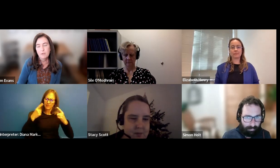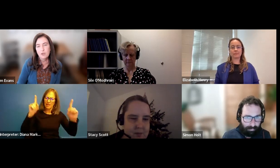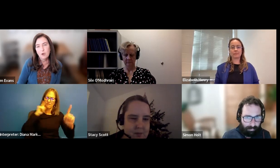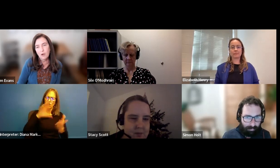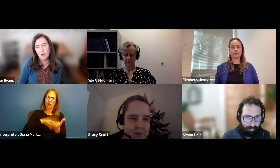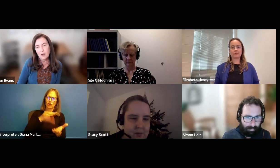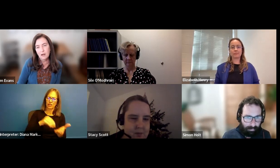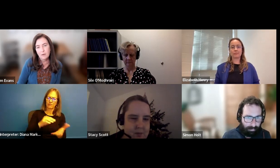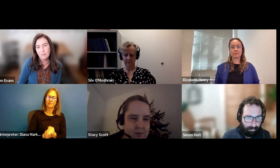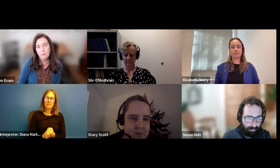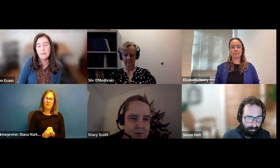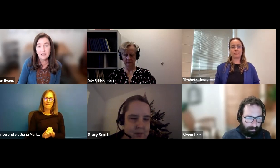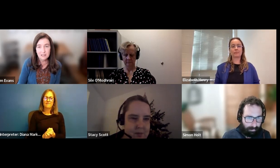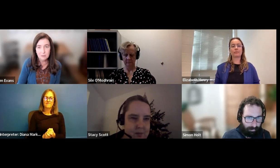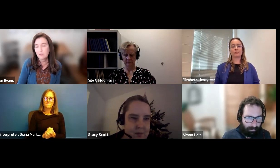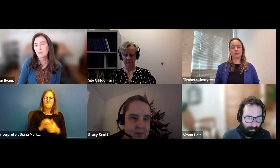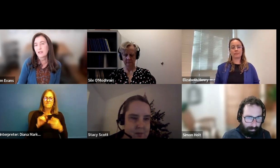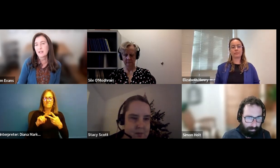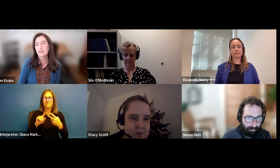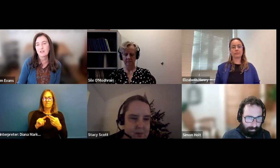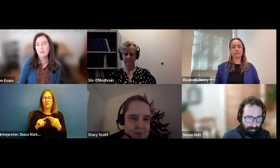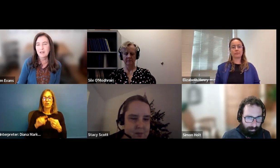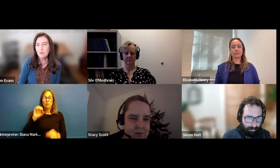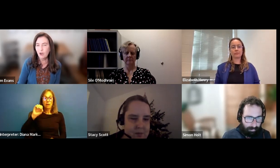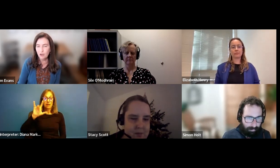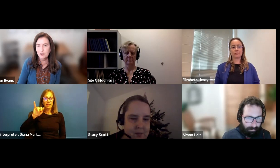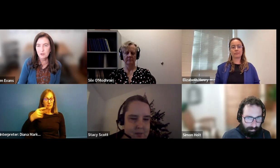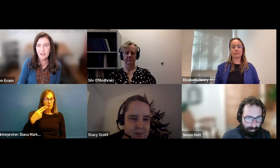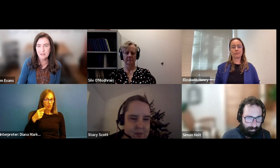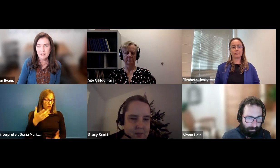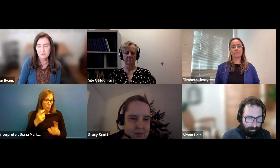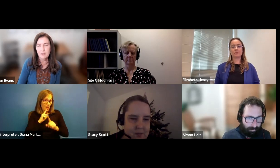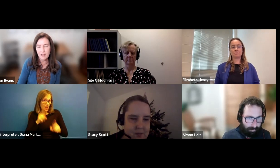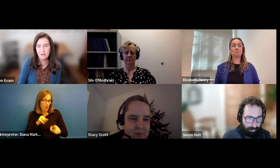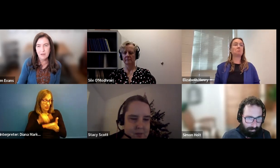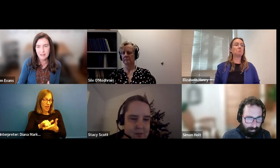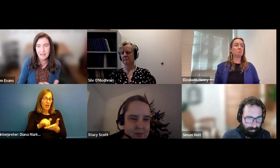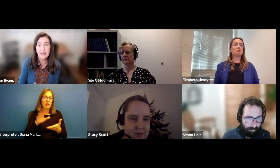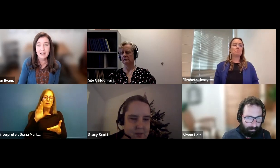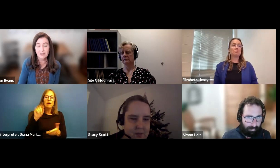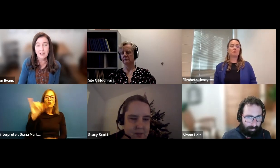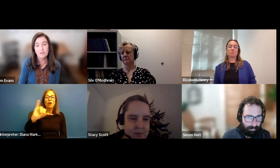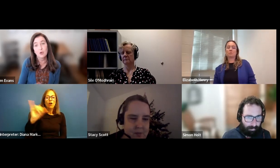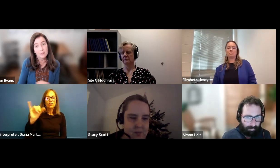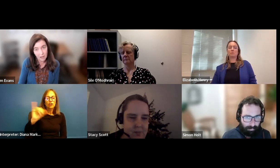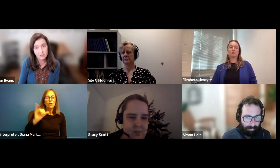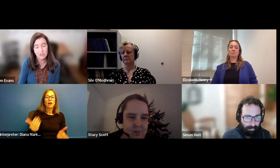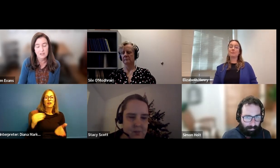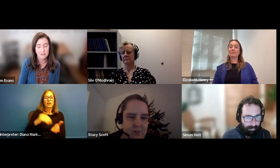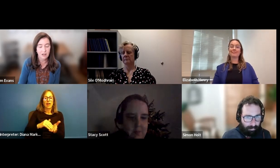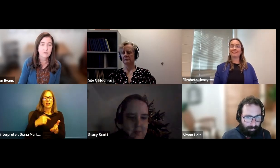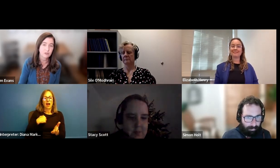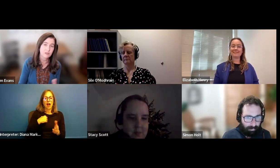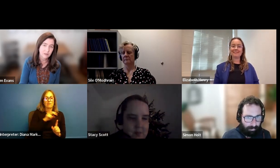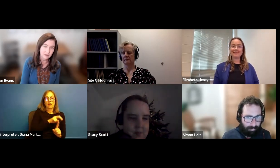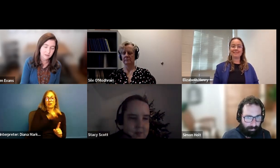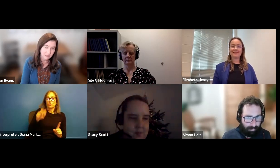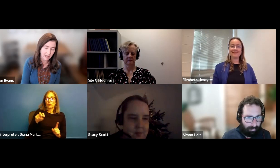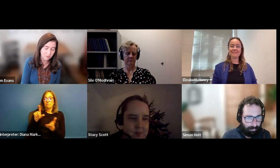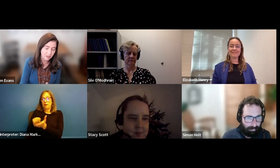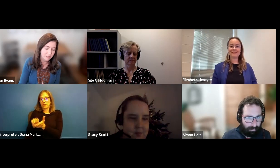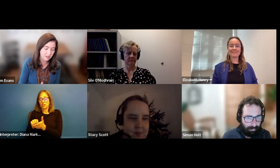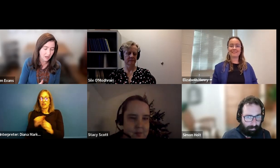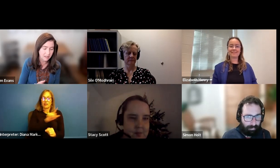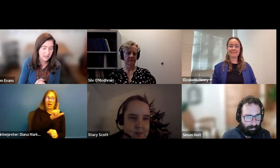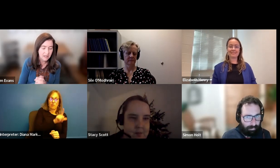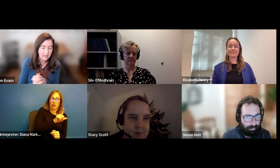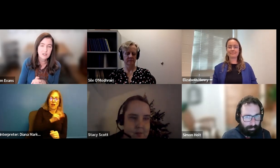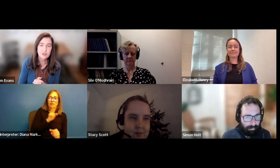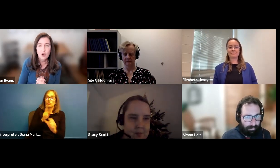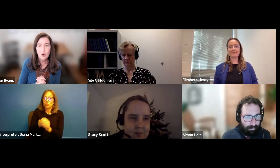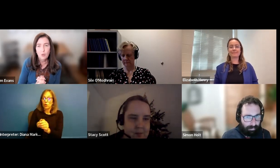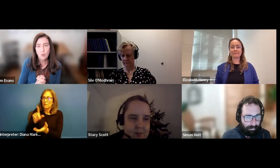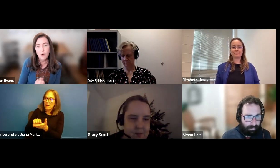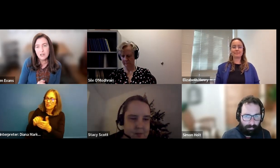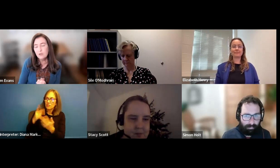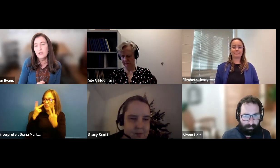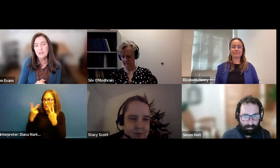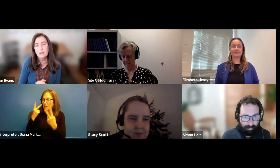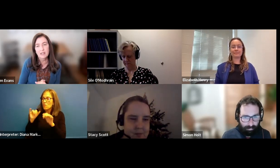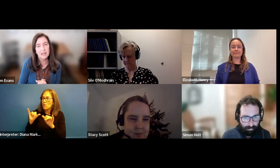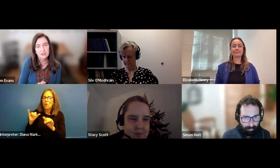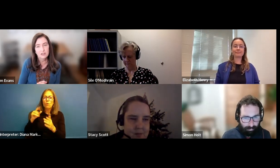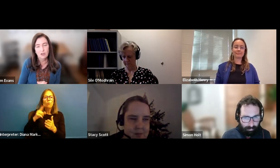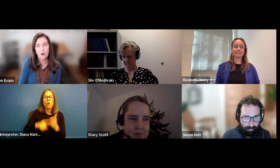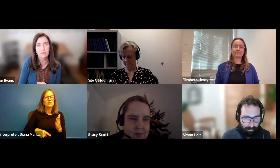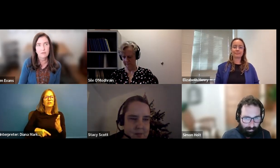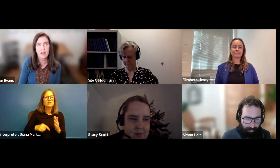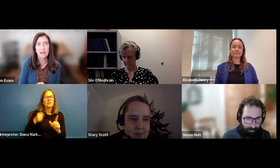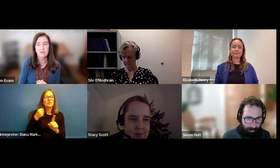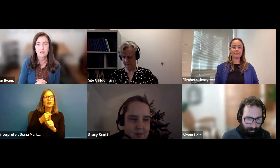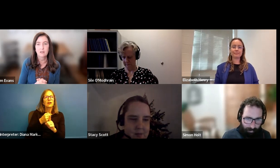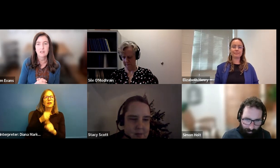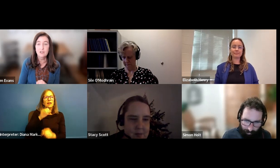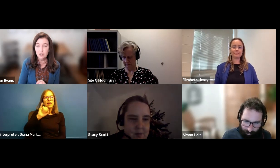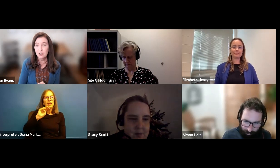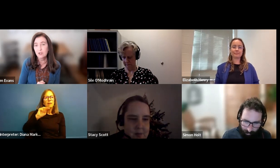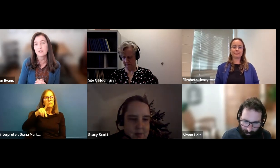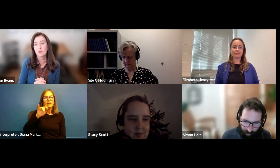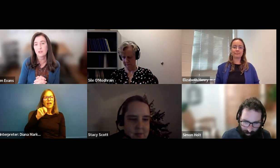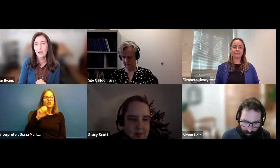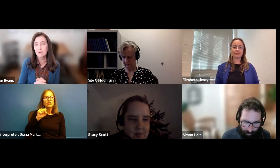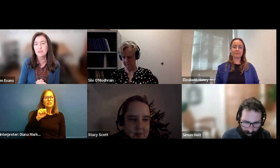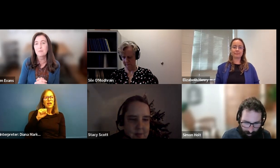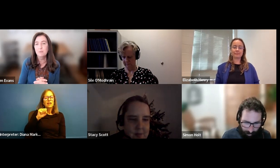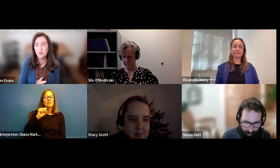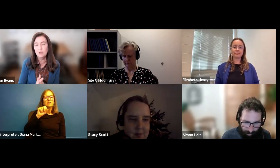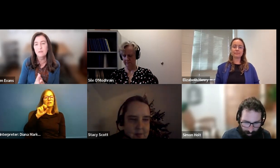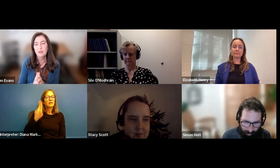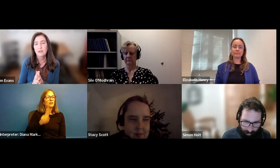Gwen Evans: So uh, maybe Elizabeth would like to answer that. But I would also like to again as I joined the publishing side versus the the librarian side is, what do you think the implications are as institutions or libraries move